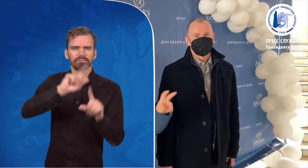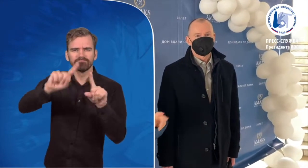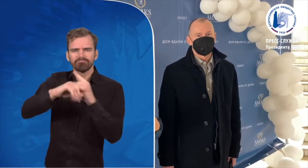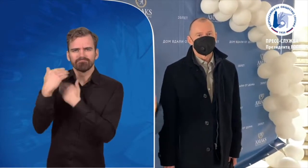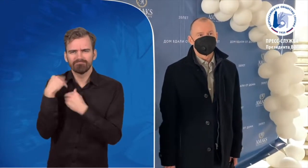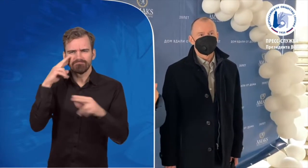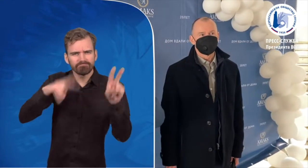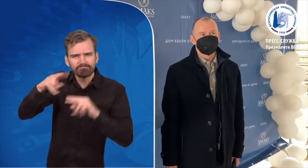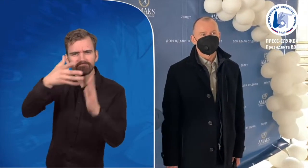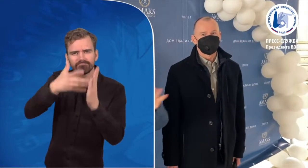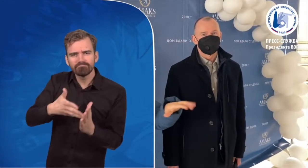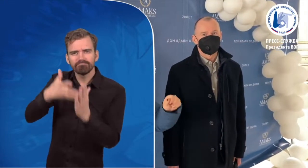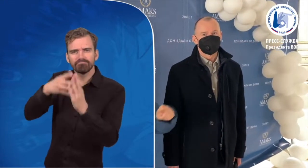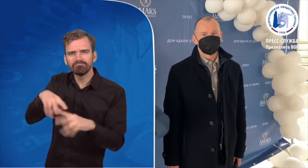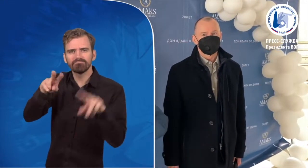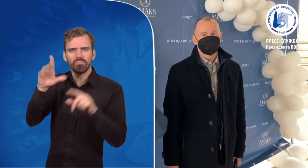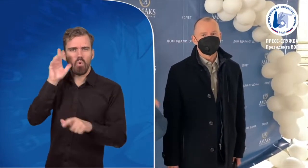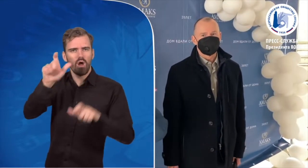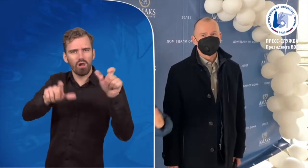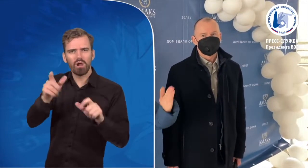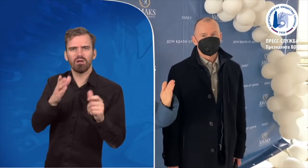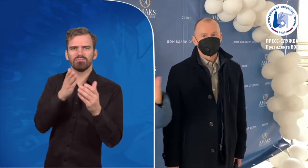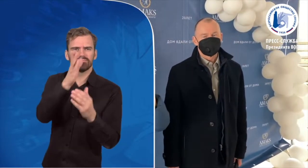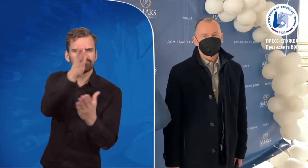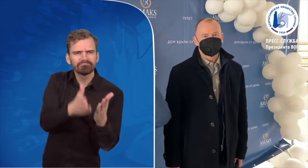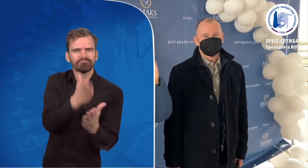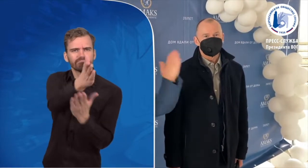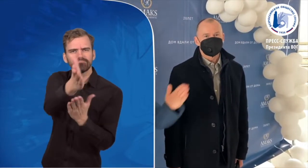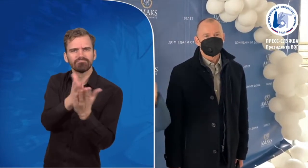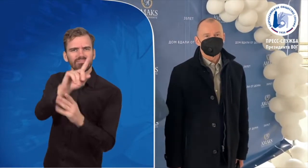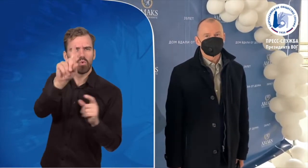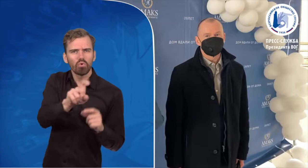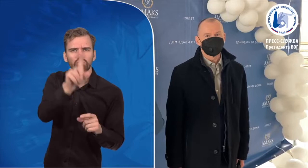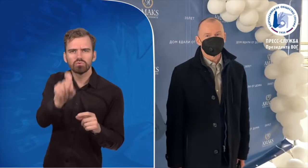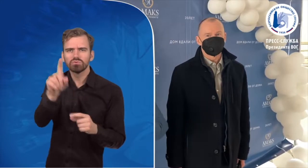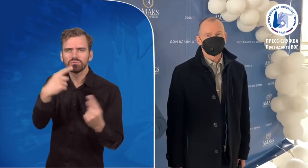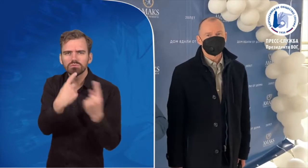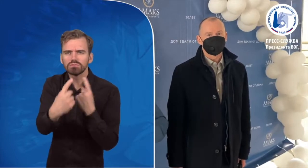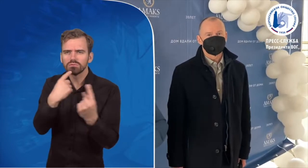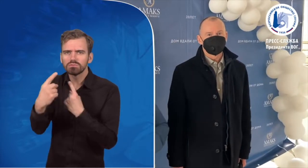The only thing is that not everything will happen quickly here.